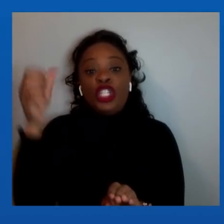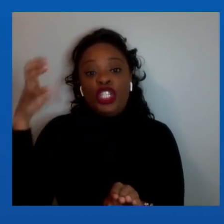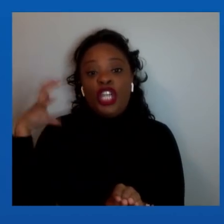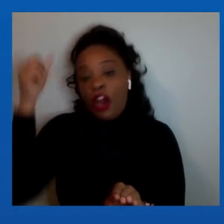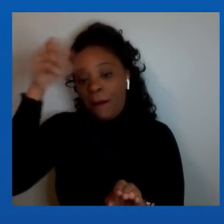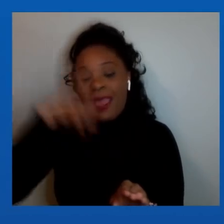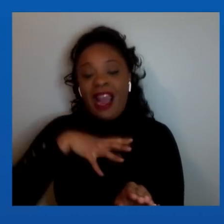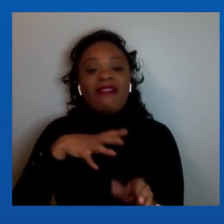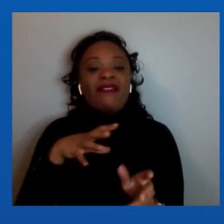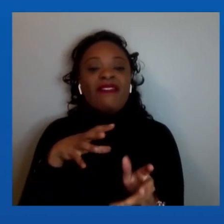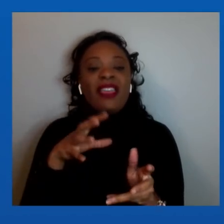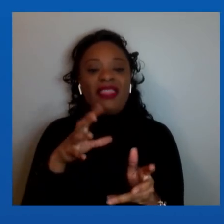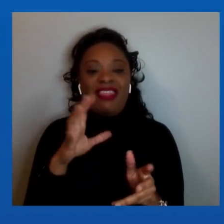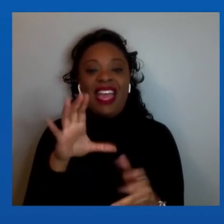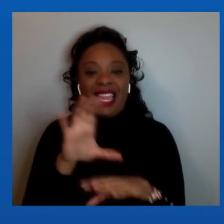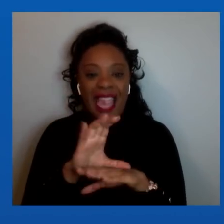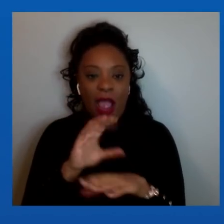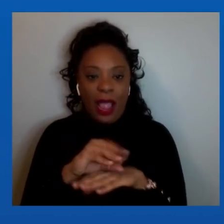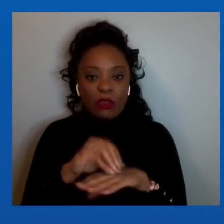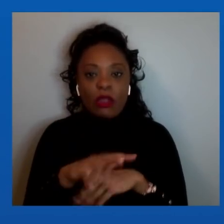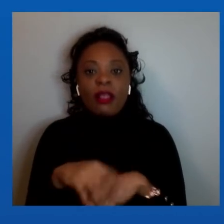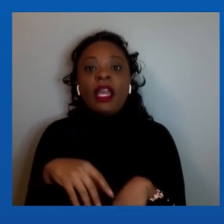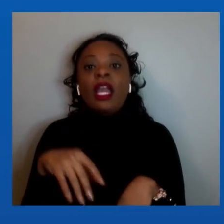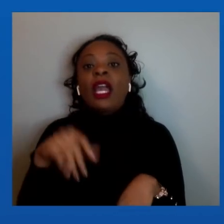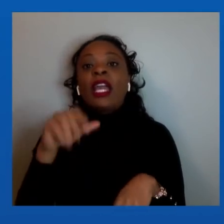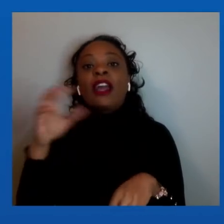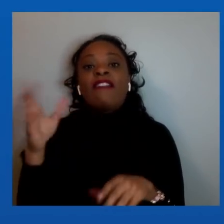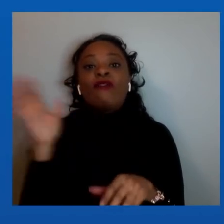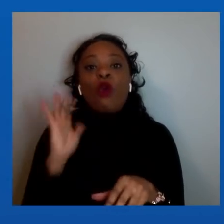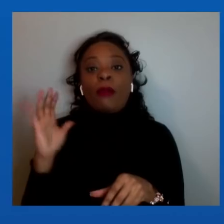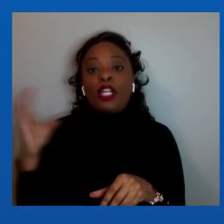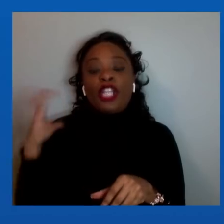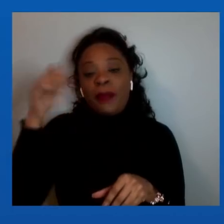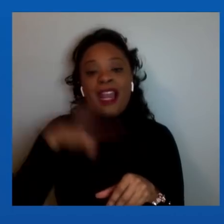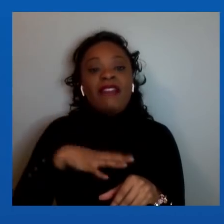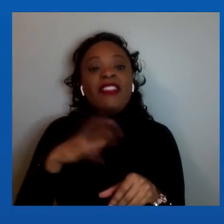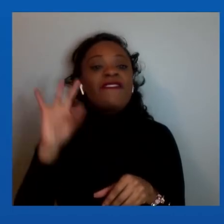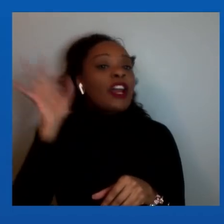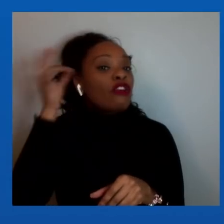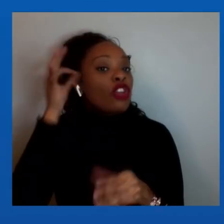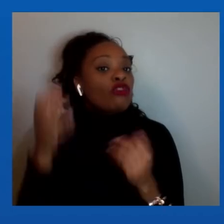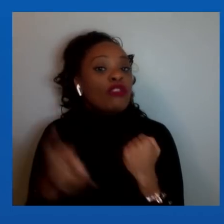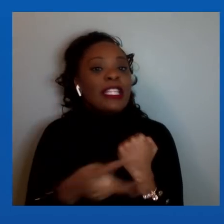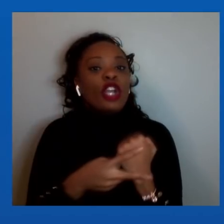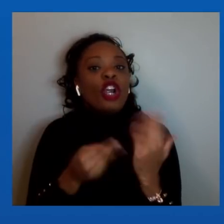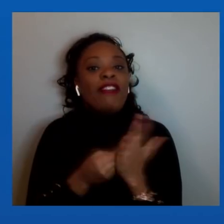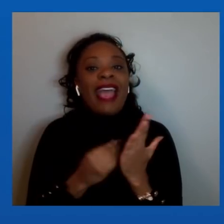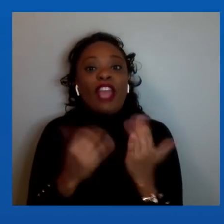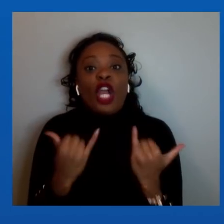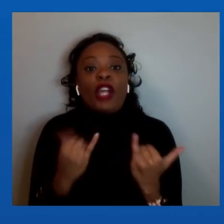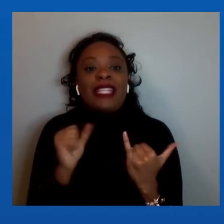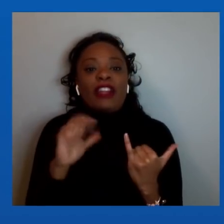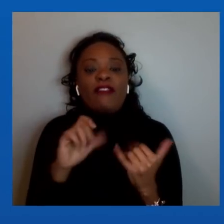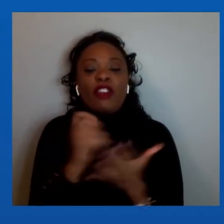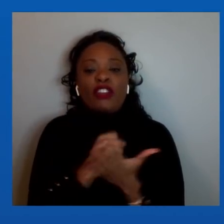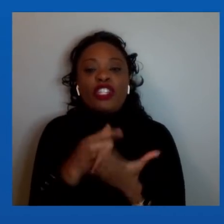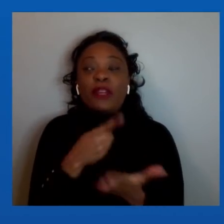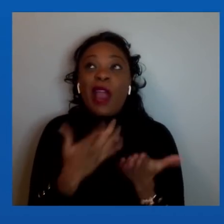former chairman of the Federal Reserve and the current secretary of Treasury, she perhaps has the best or at least